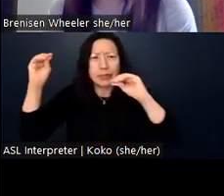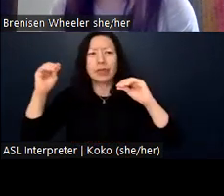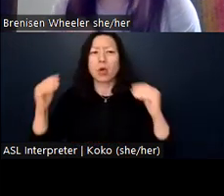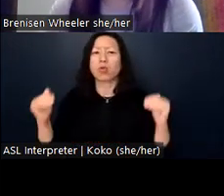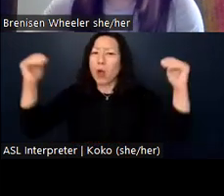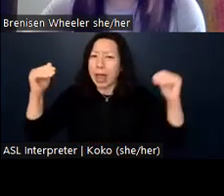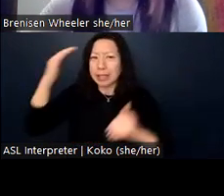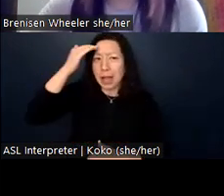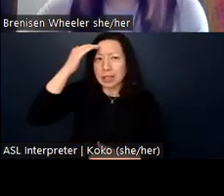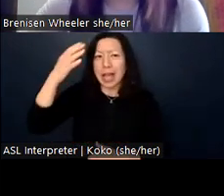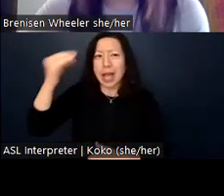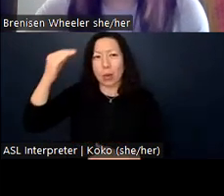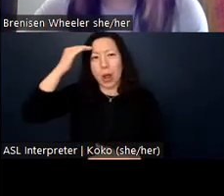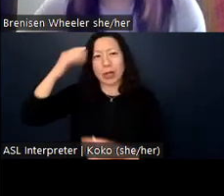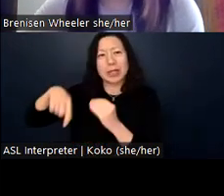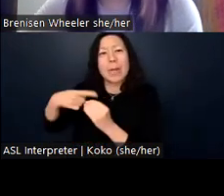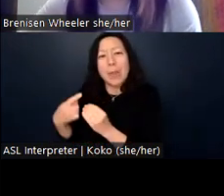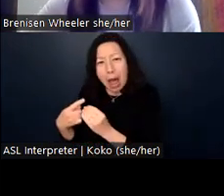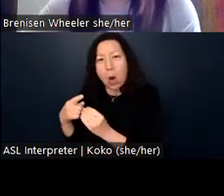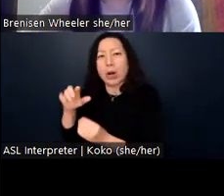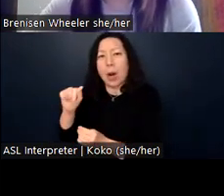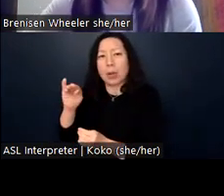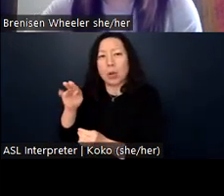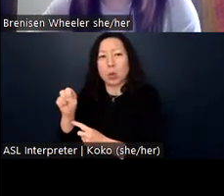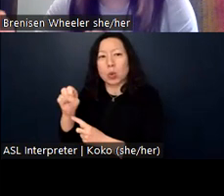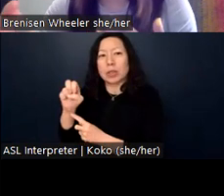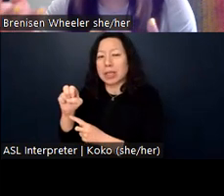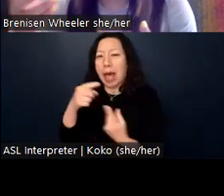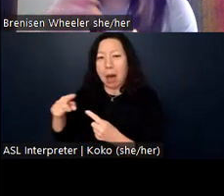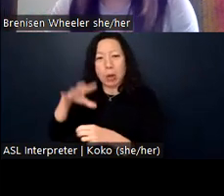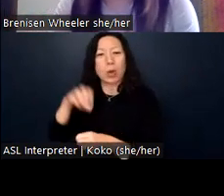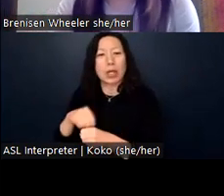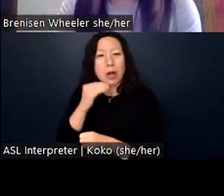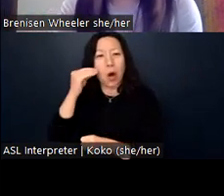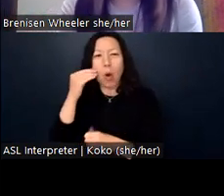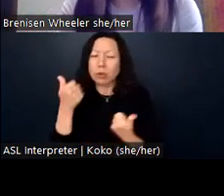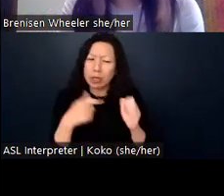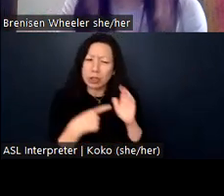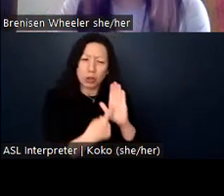12:16:29 These different methods of exerting power control were then documented by a psychologist.